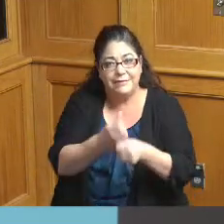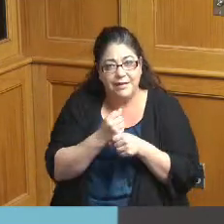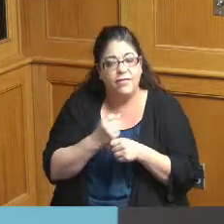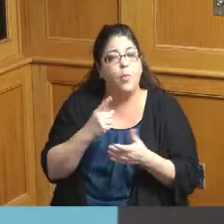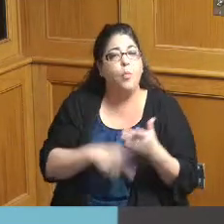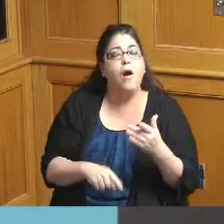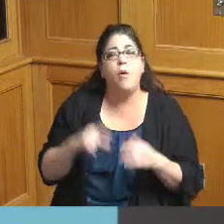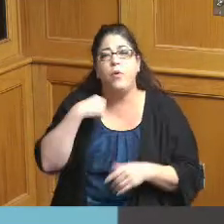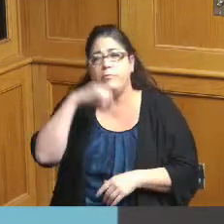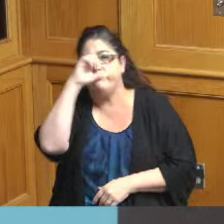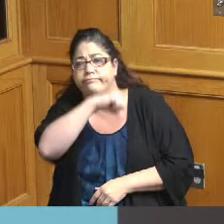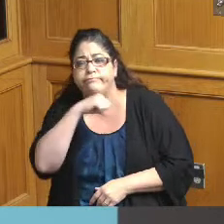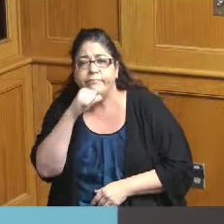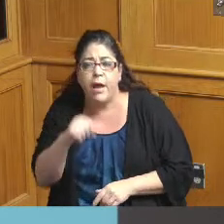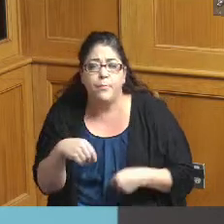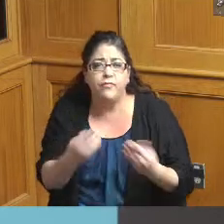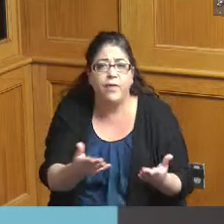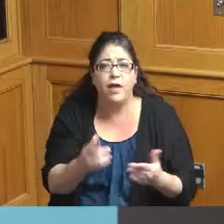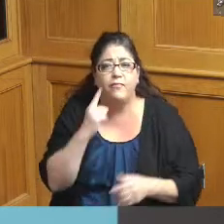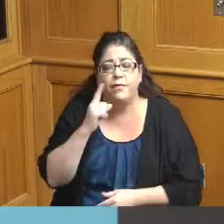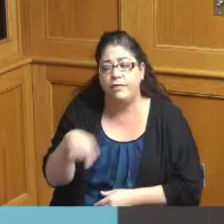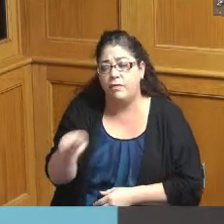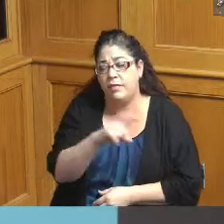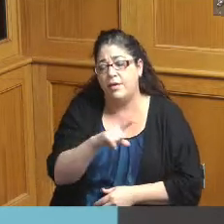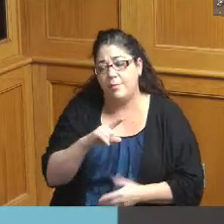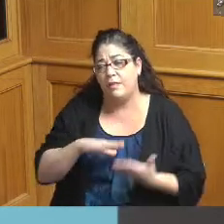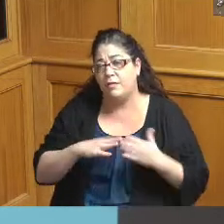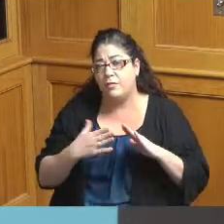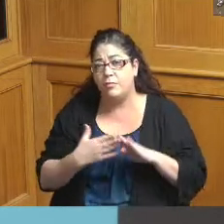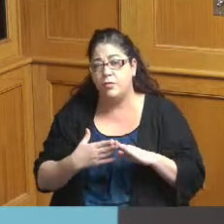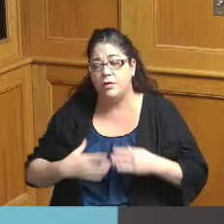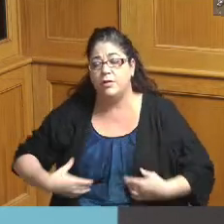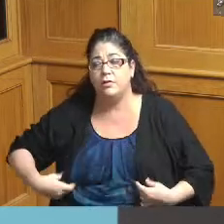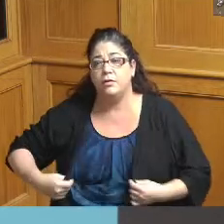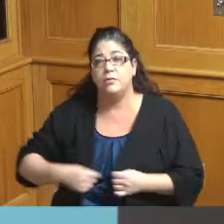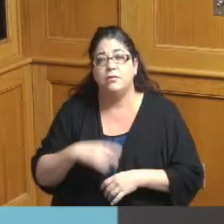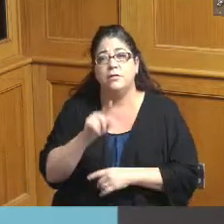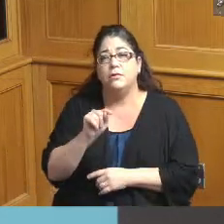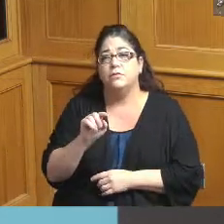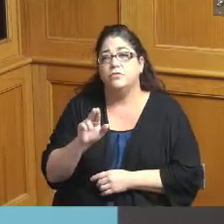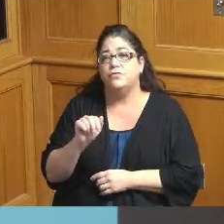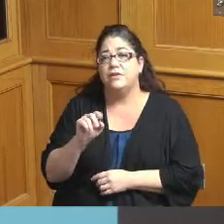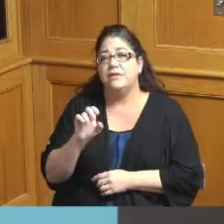that we don't currently provide to the community transition age Youth System Of Care analysis